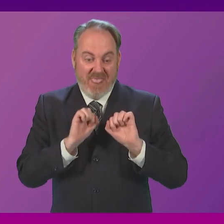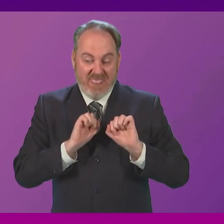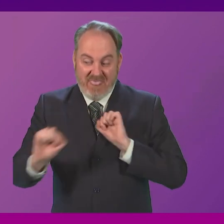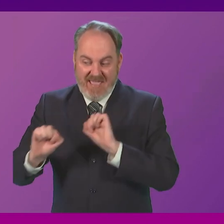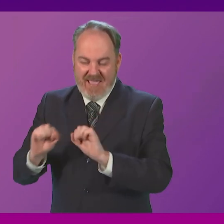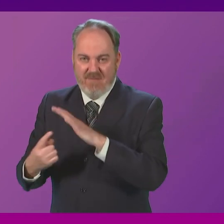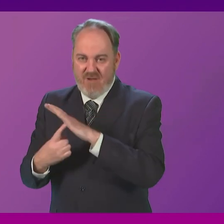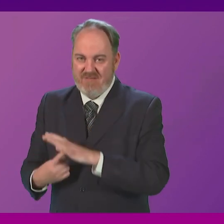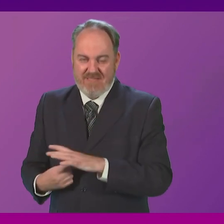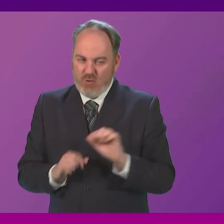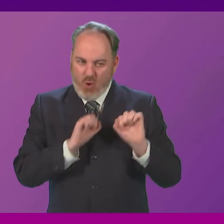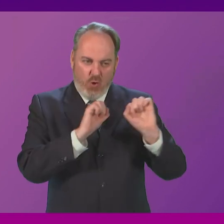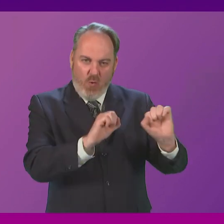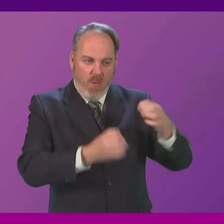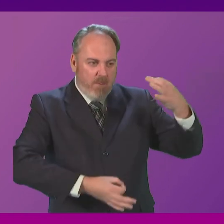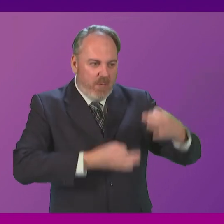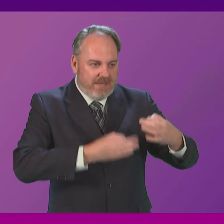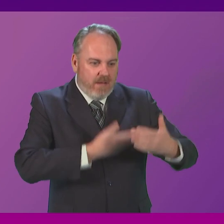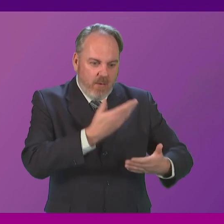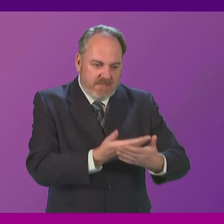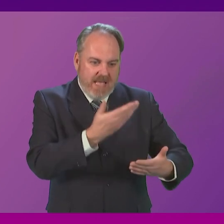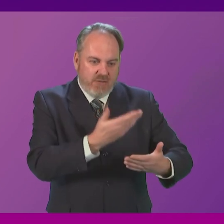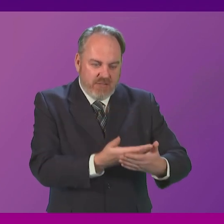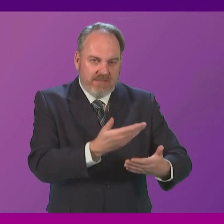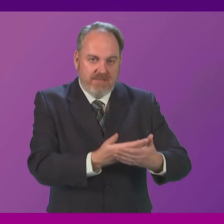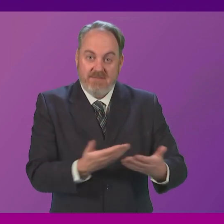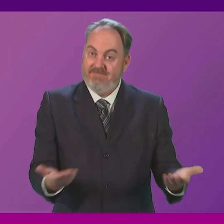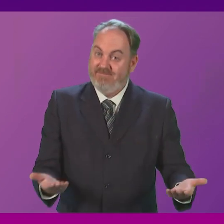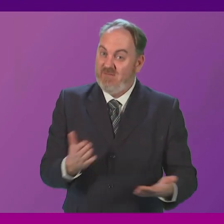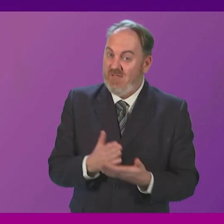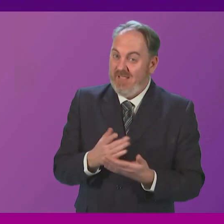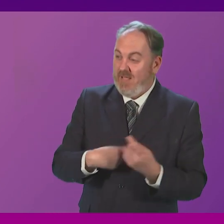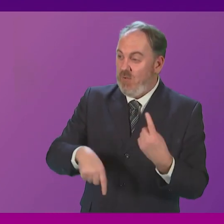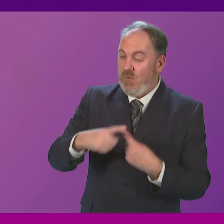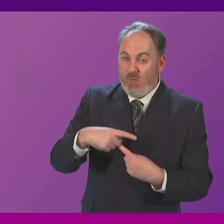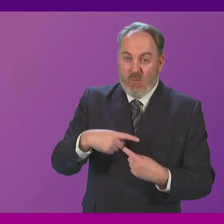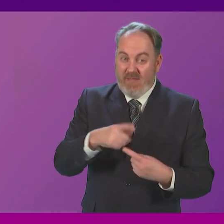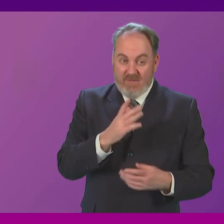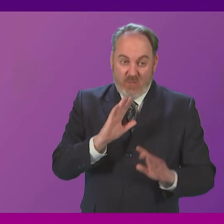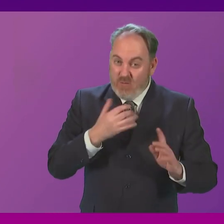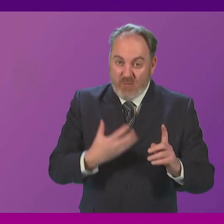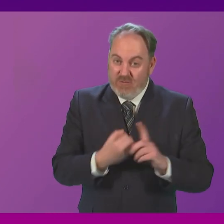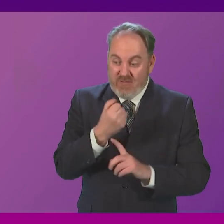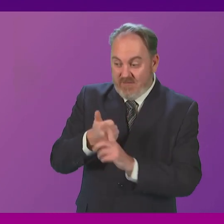rather than the parties’ own political obsessions. Any party that fails to do that should pay the price for that failure.